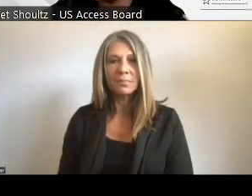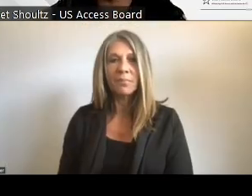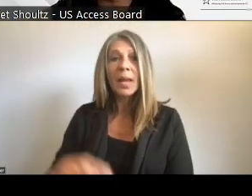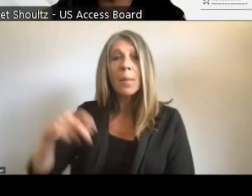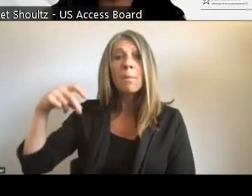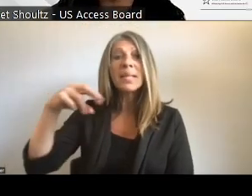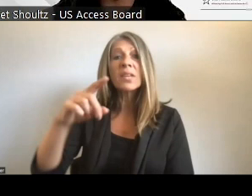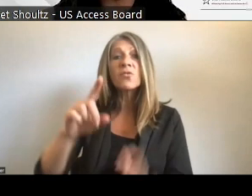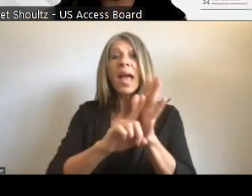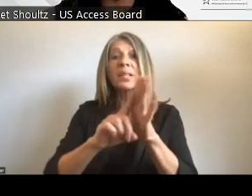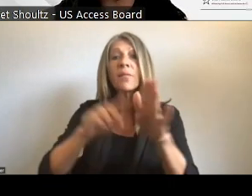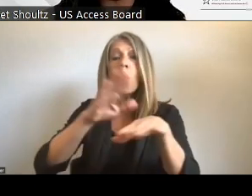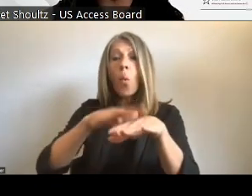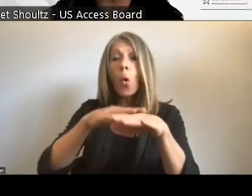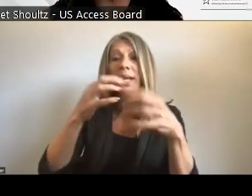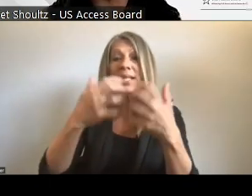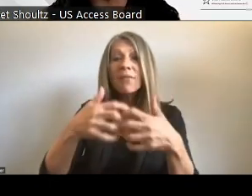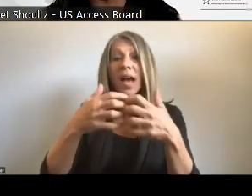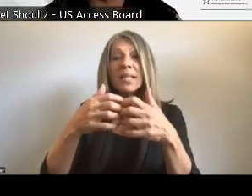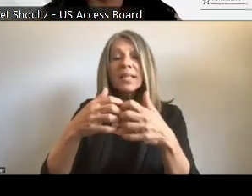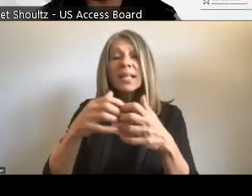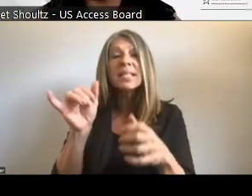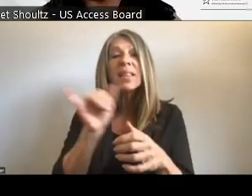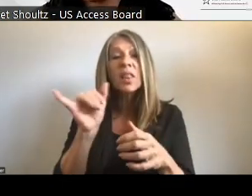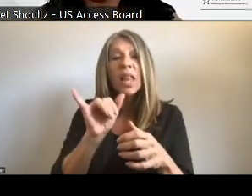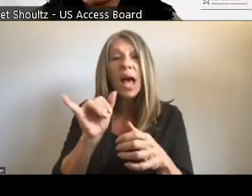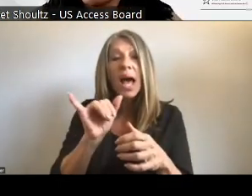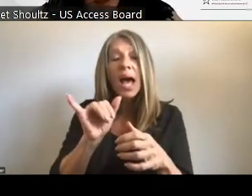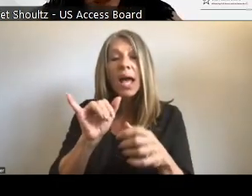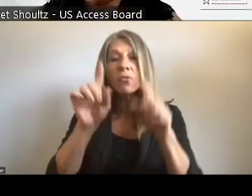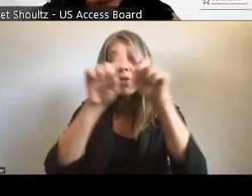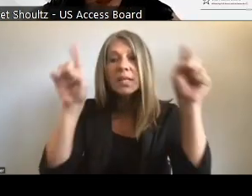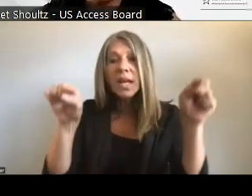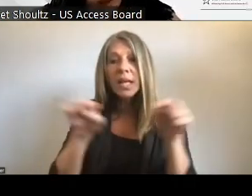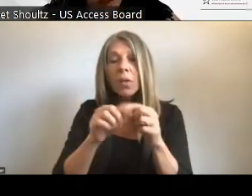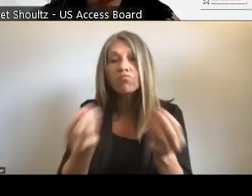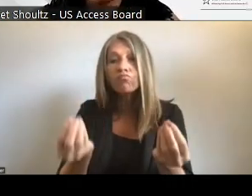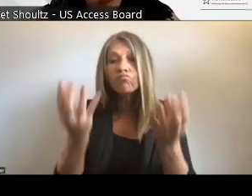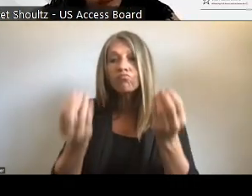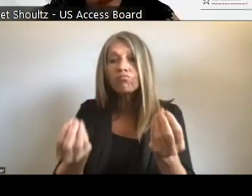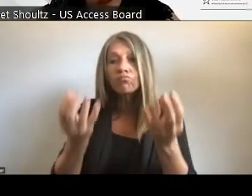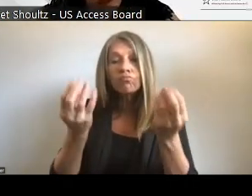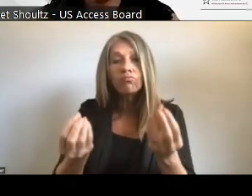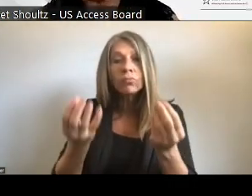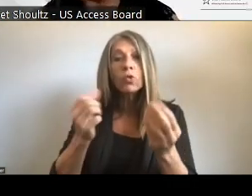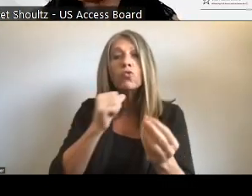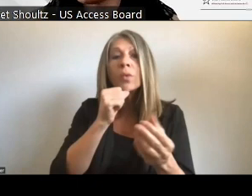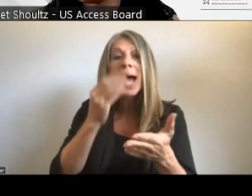Pedestrian activated warning devices such as rectangular rapid flashing beacons do not stop